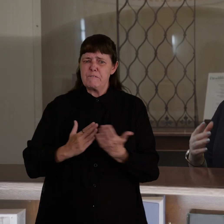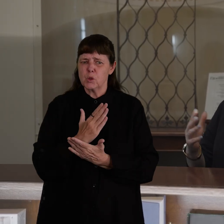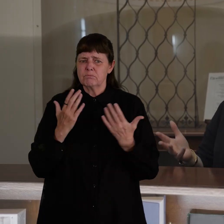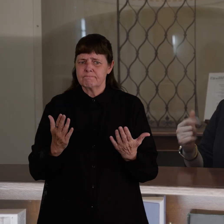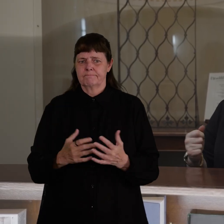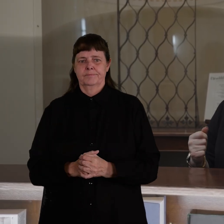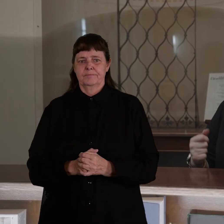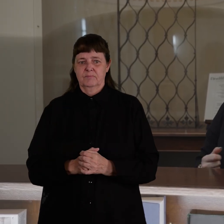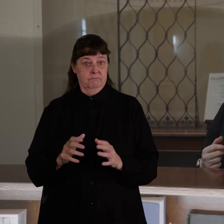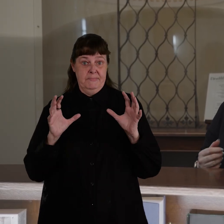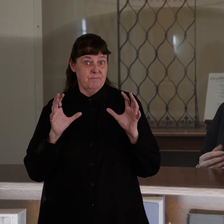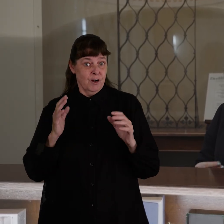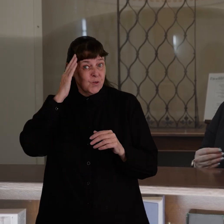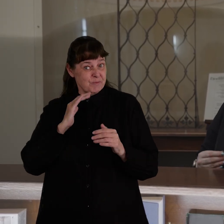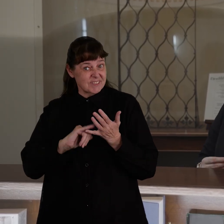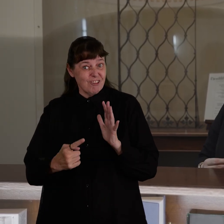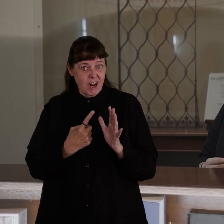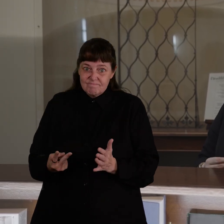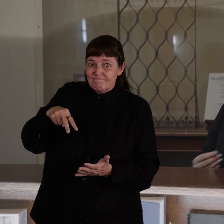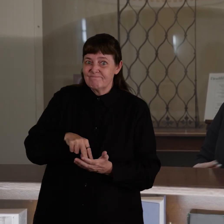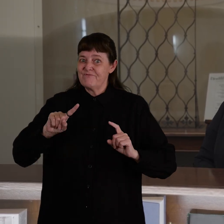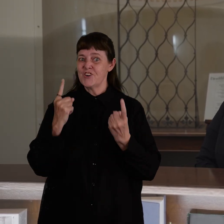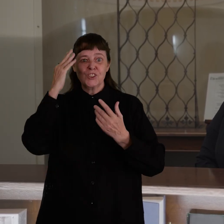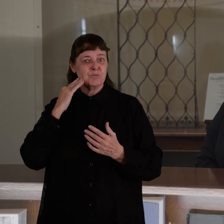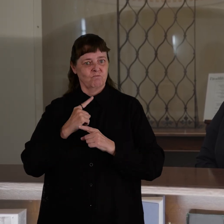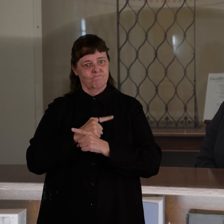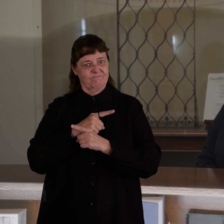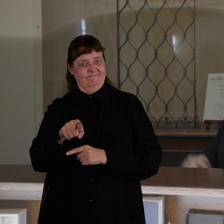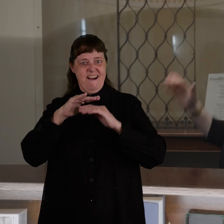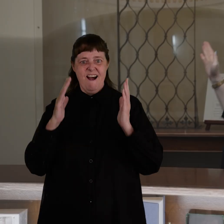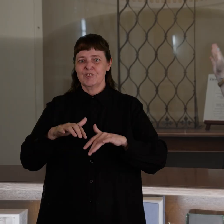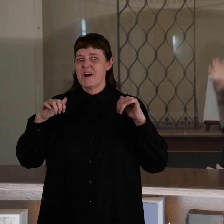a South Australian woman was the first woman to have spoken in the House of Commons while